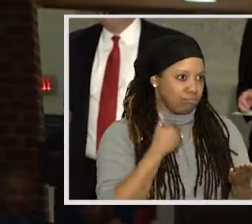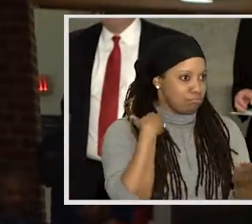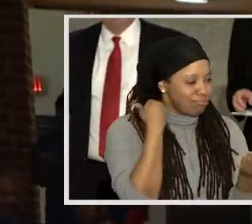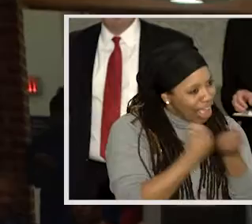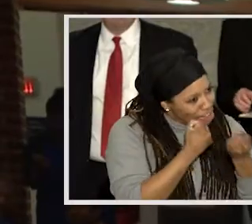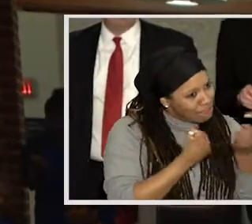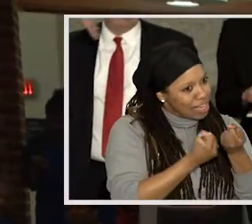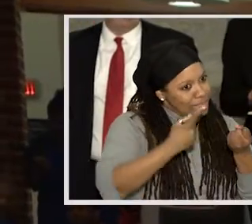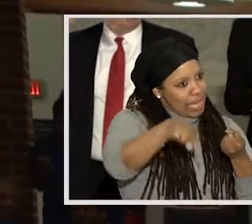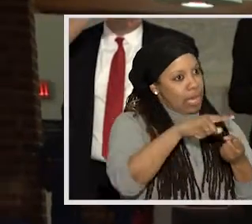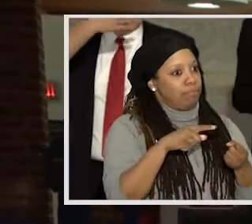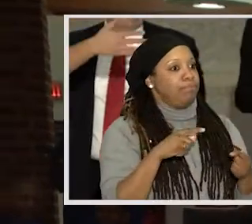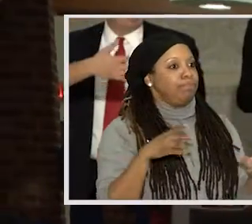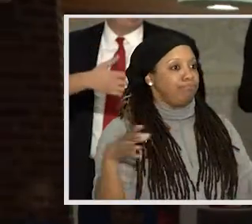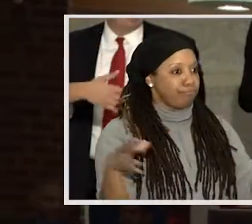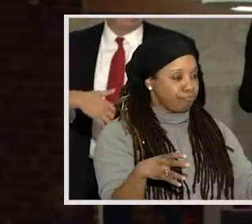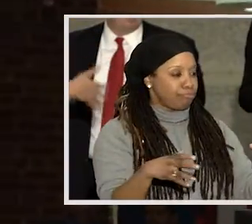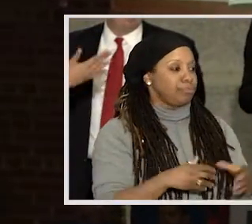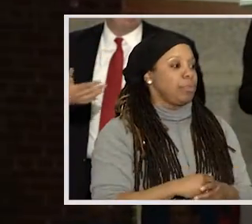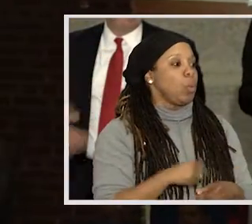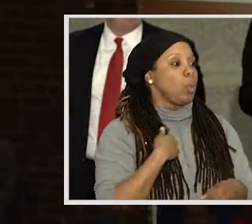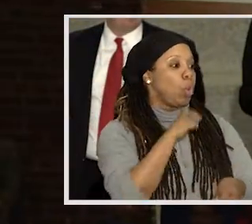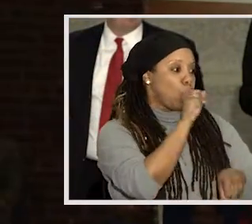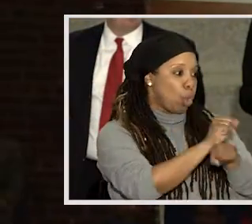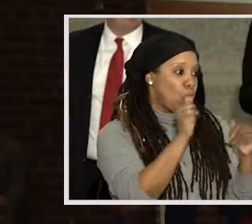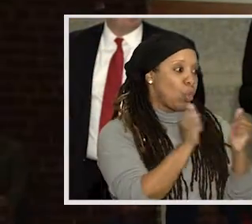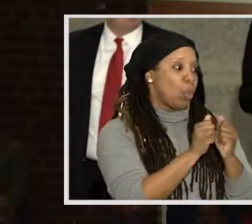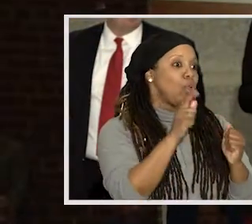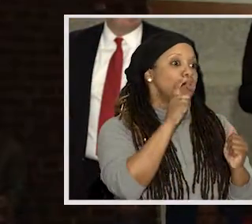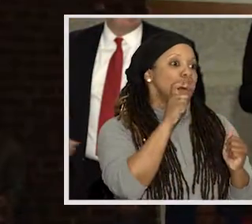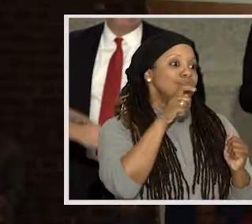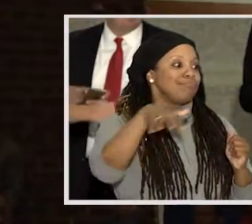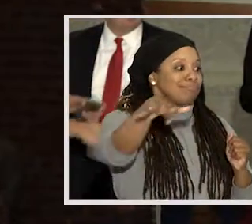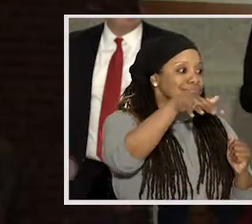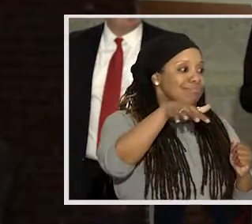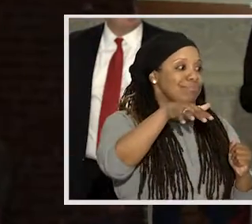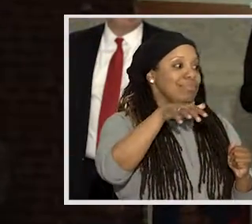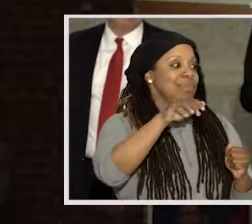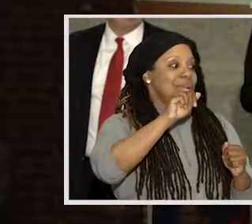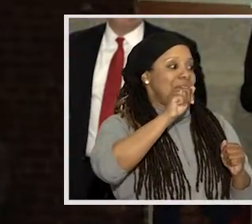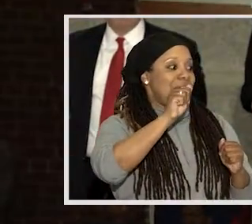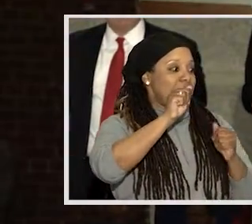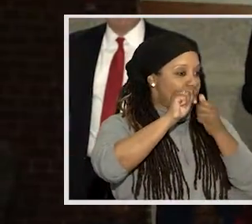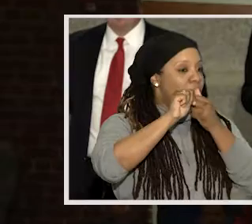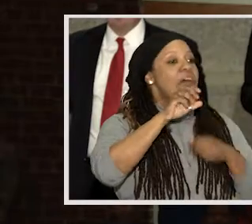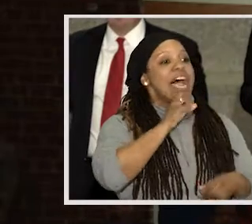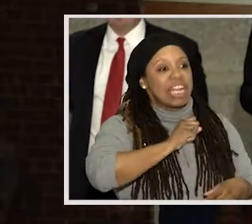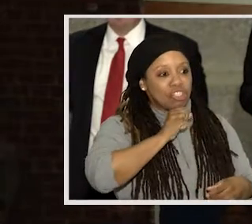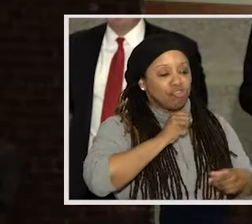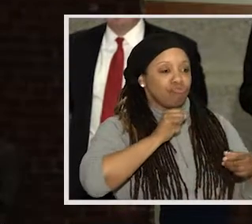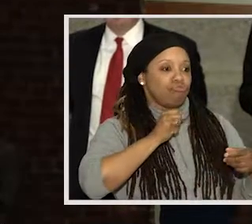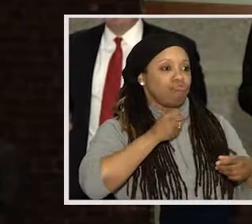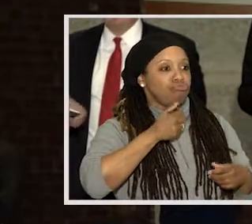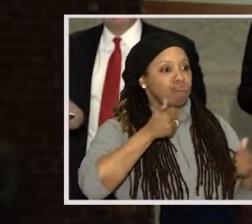AGING, I WANT TO MAKE SURE I DON'T MISS ANY OF MY -- AND THE CHILD AND FAMILY SERVICES AGENCY WHICH REALLY SUPPORTS THE MOST